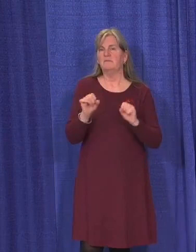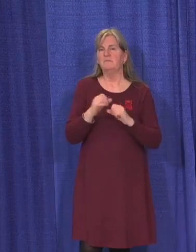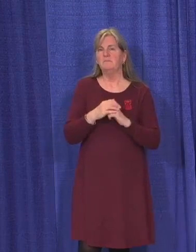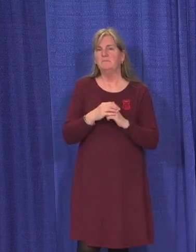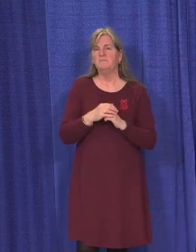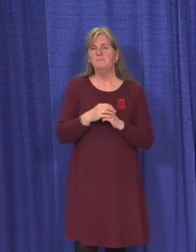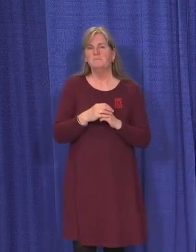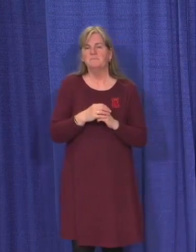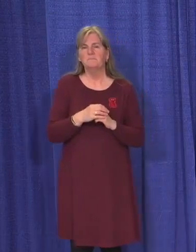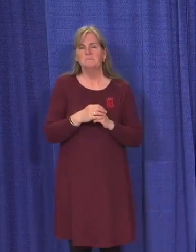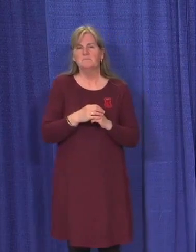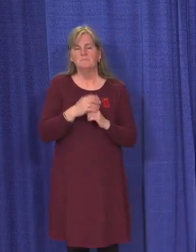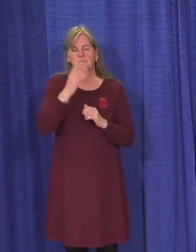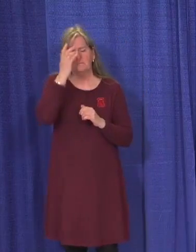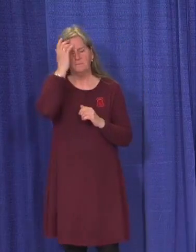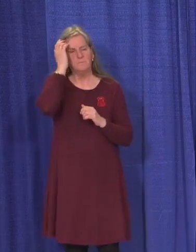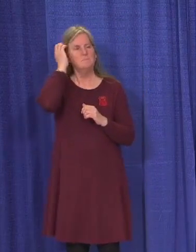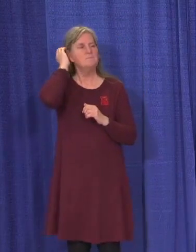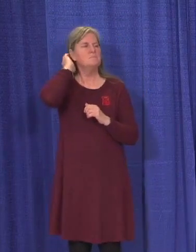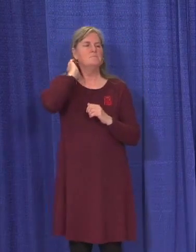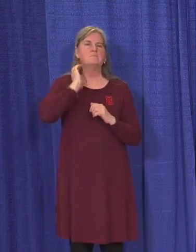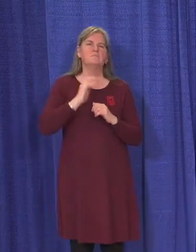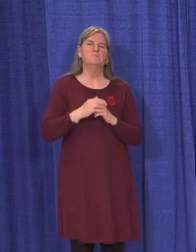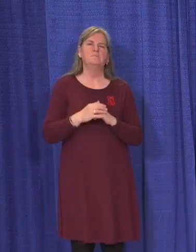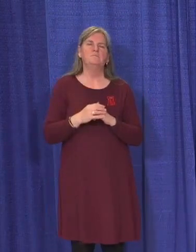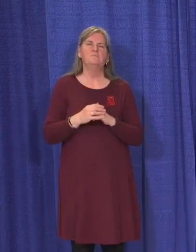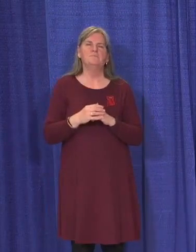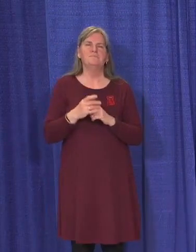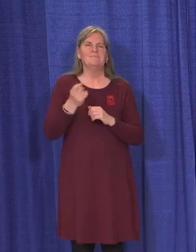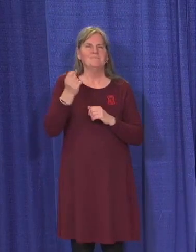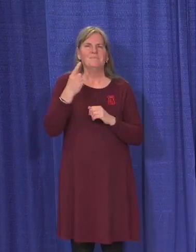workers we would be making